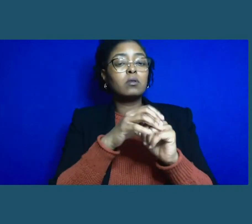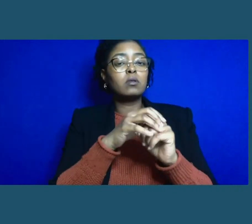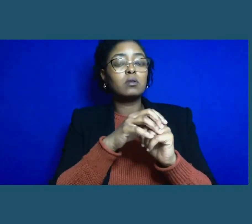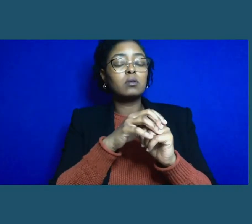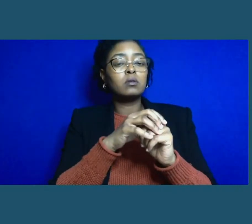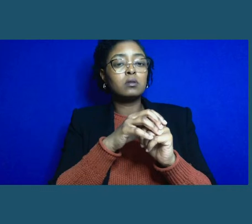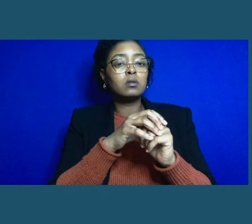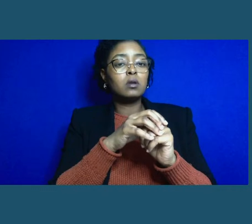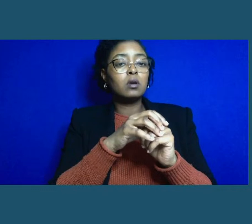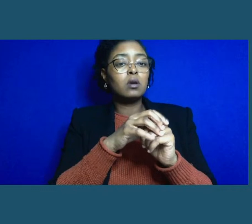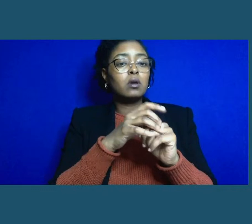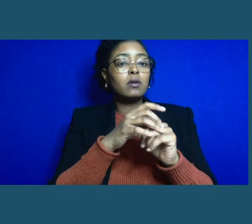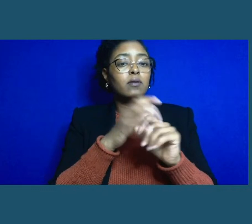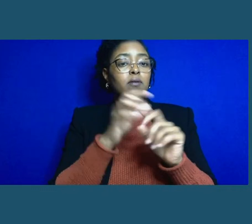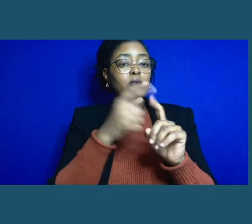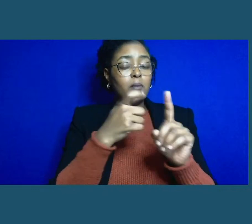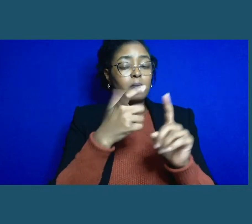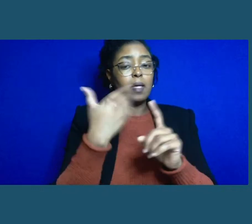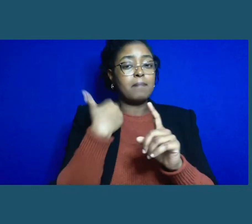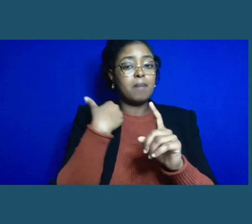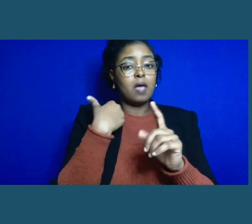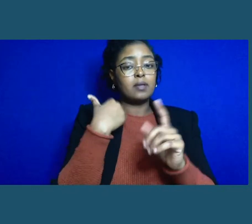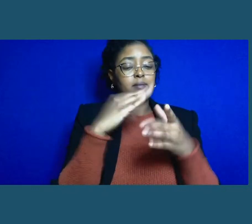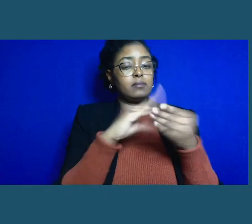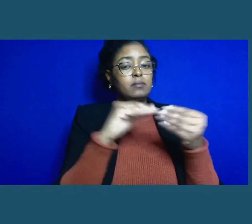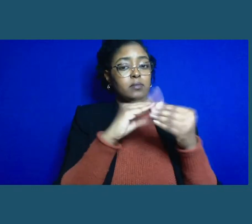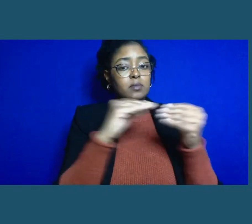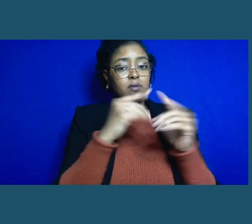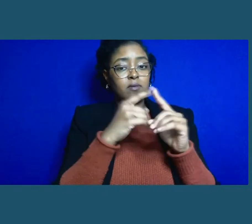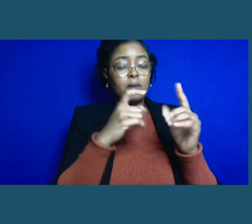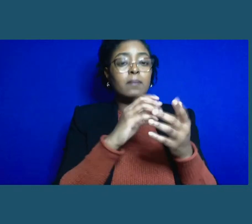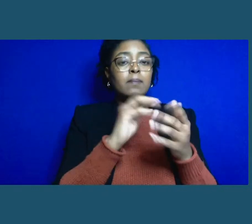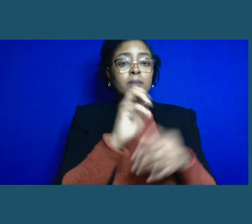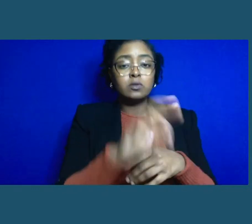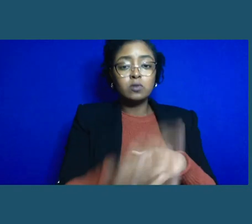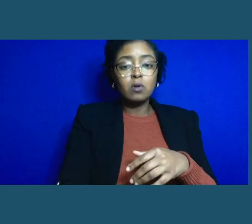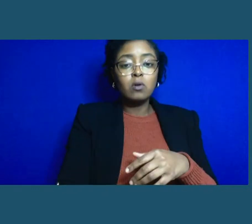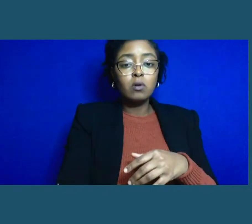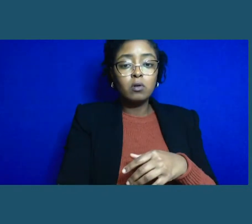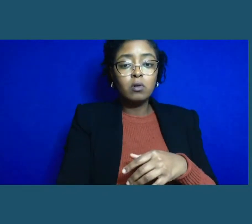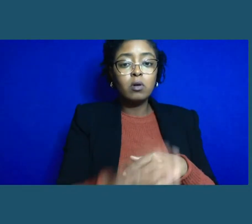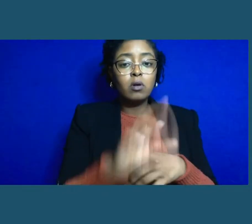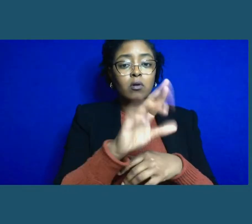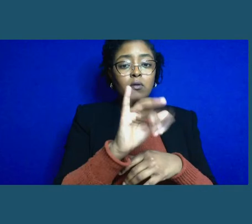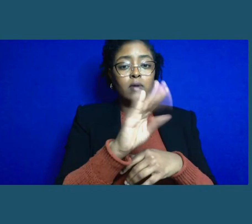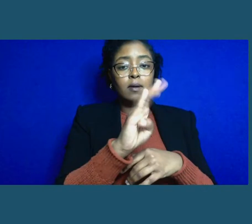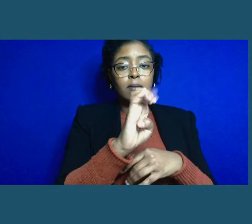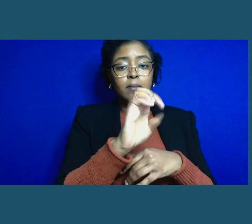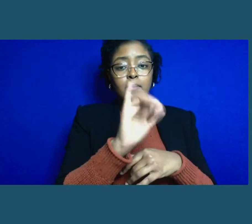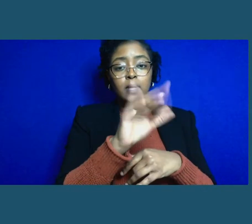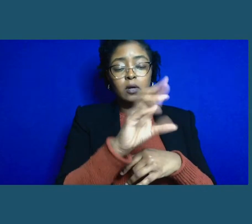safety and security. Um, that was presented by Mr Rivero. Um